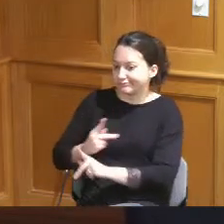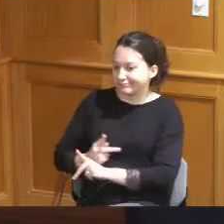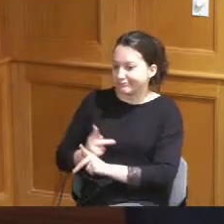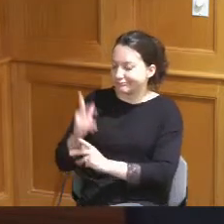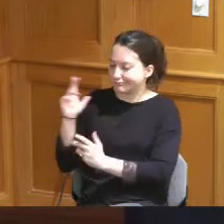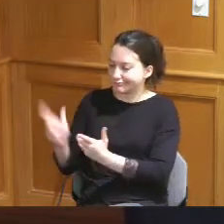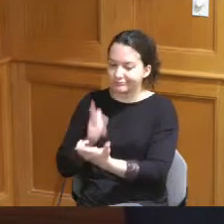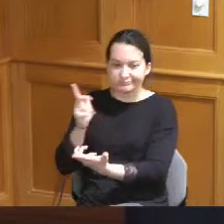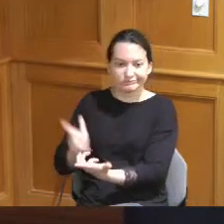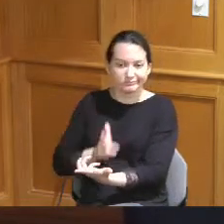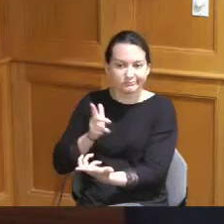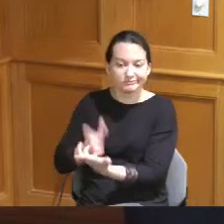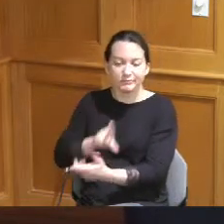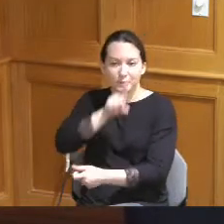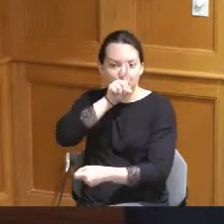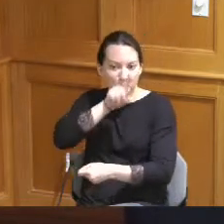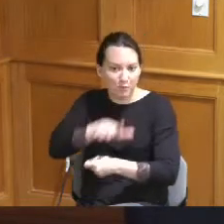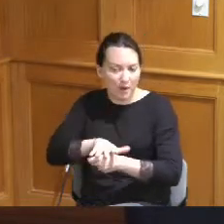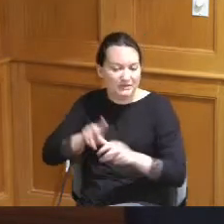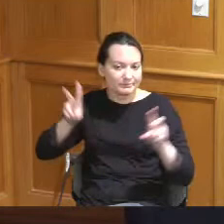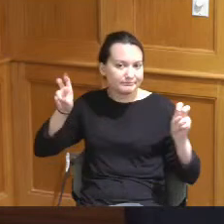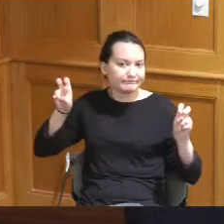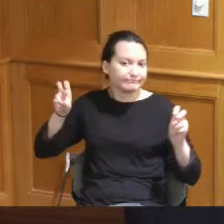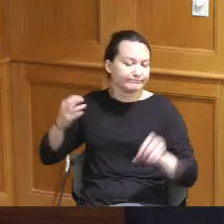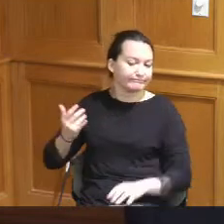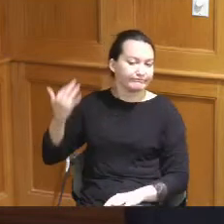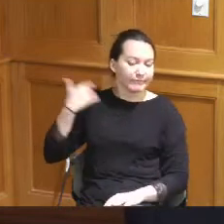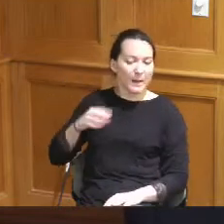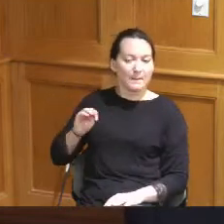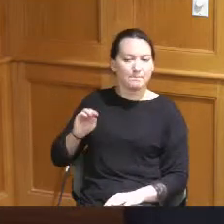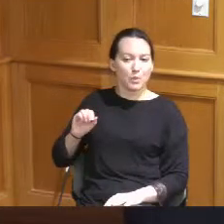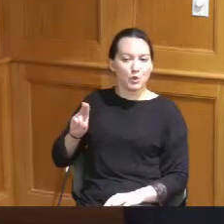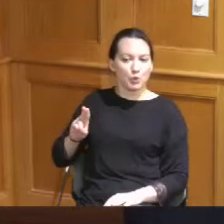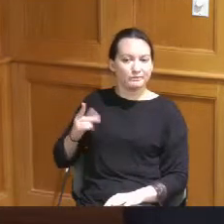the promises for like a better word that were made in that MOU I'm happy to do that the other